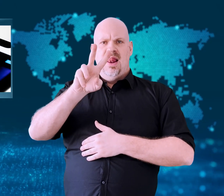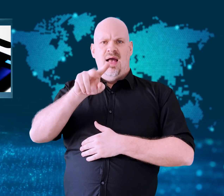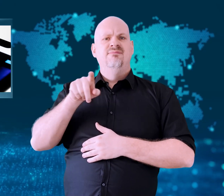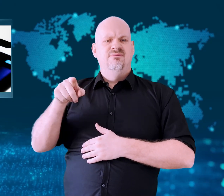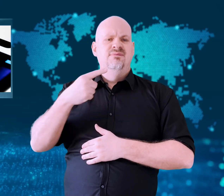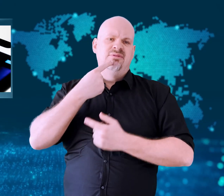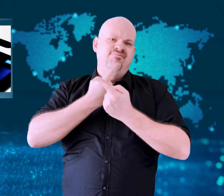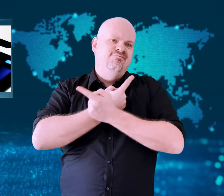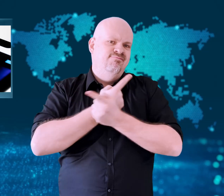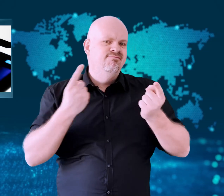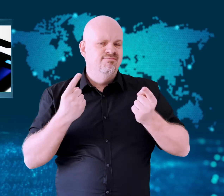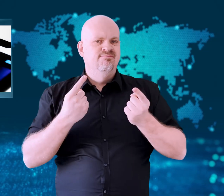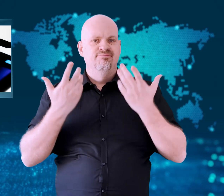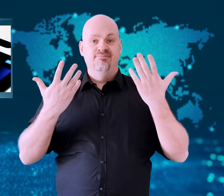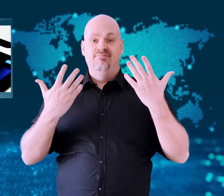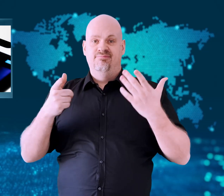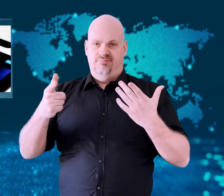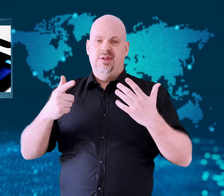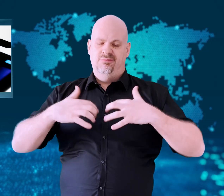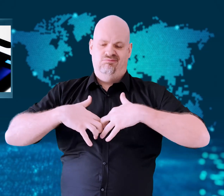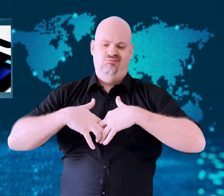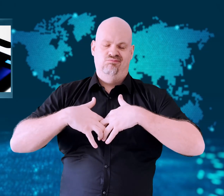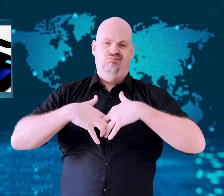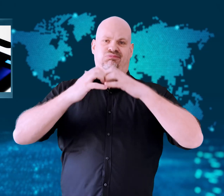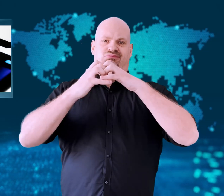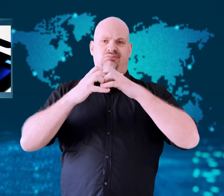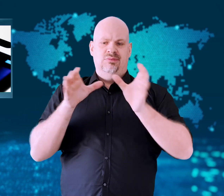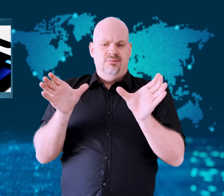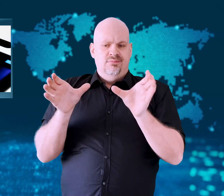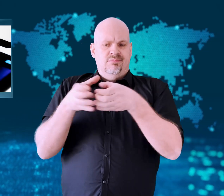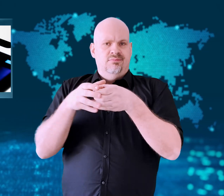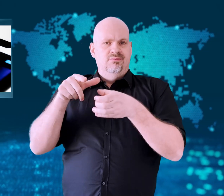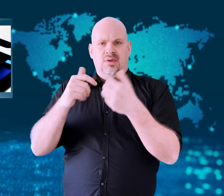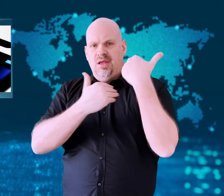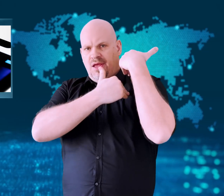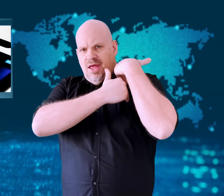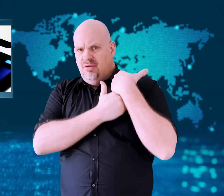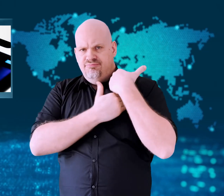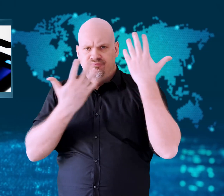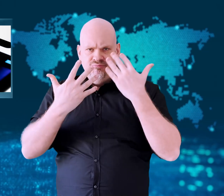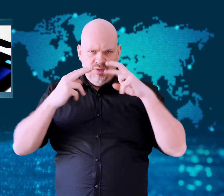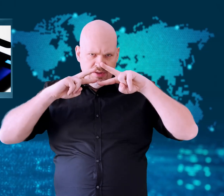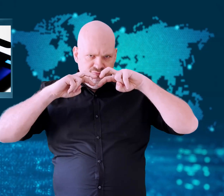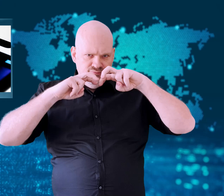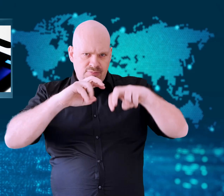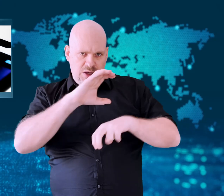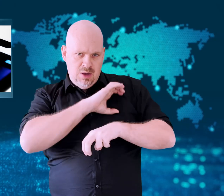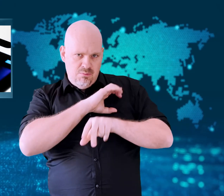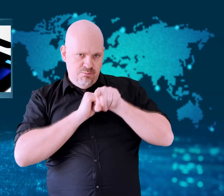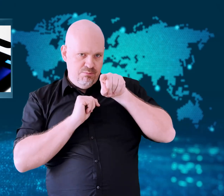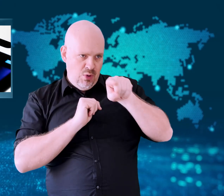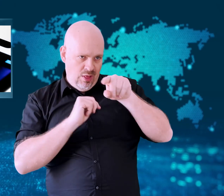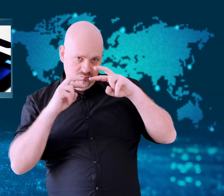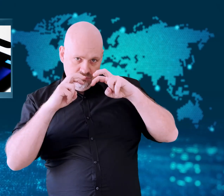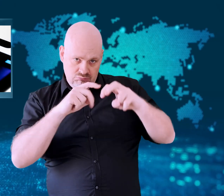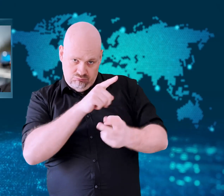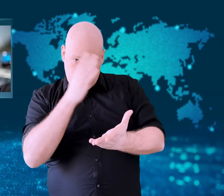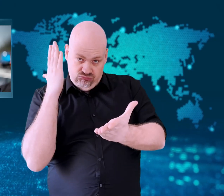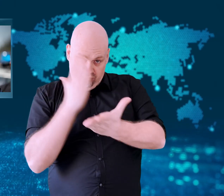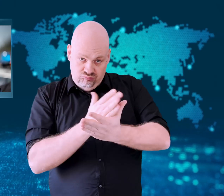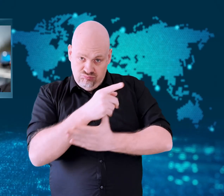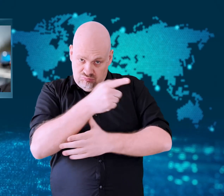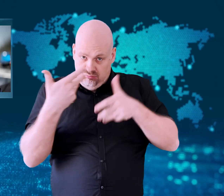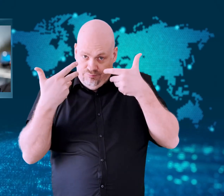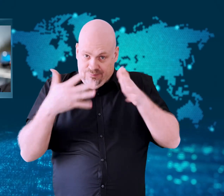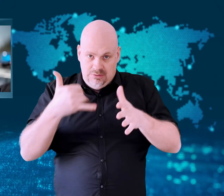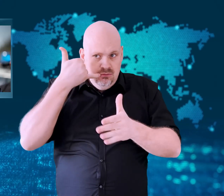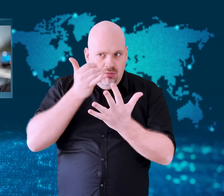responded with an announcement of a commission that will investigate